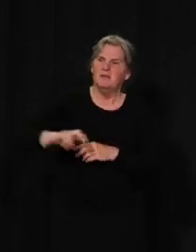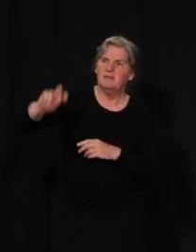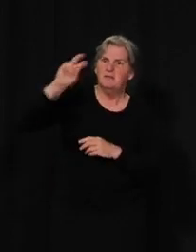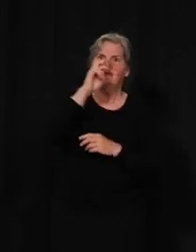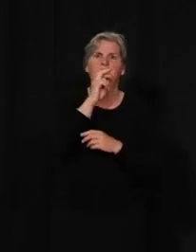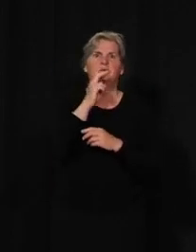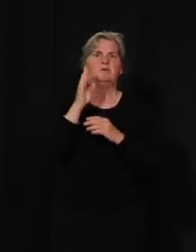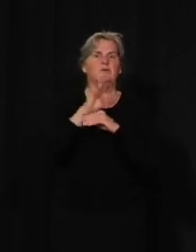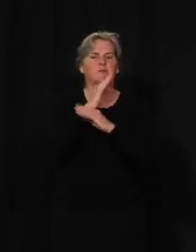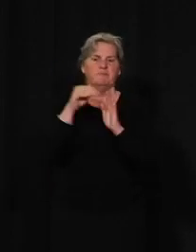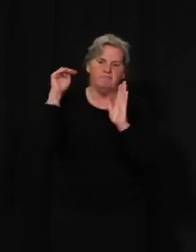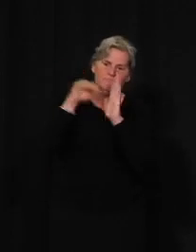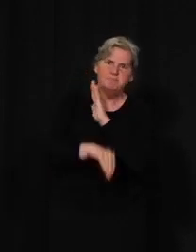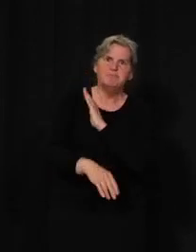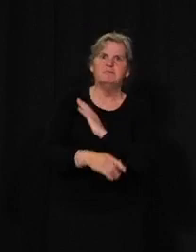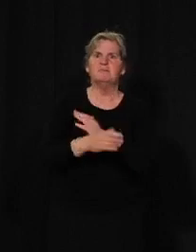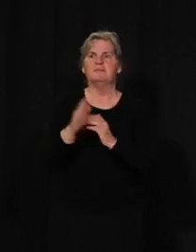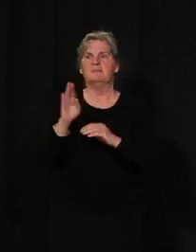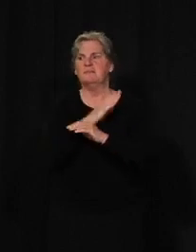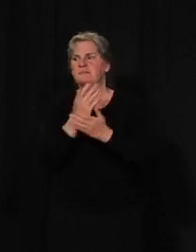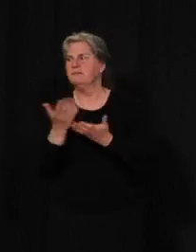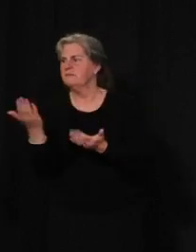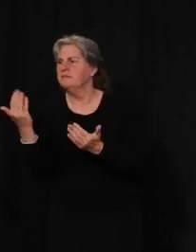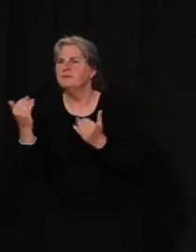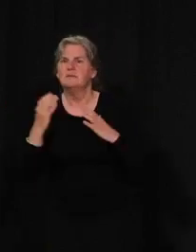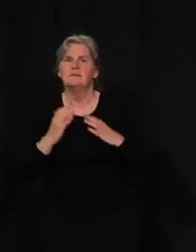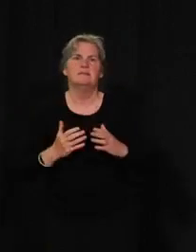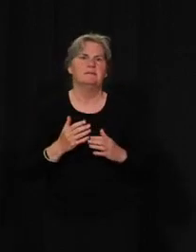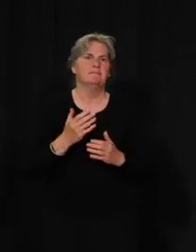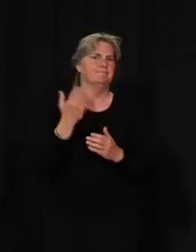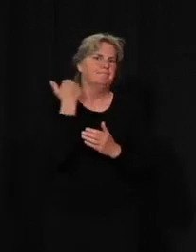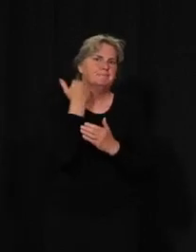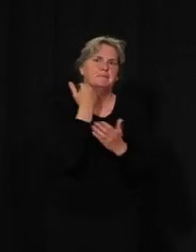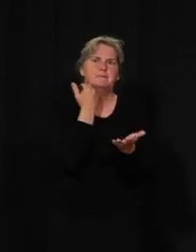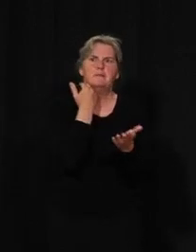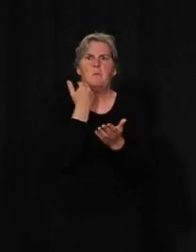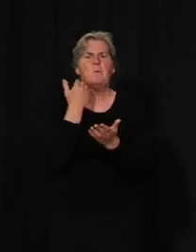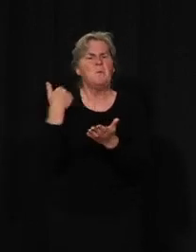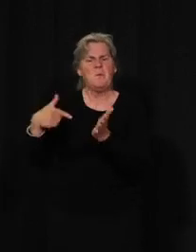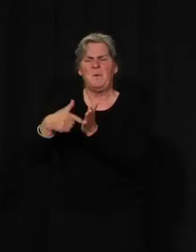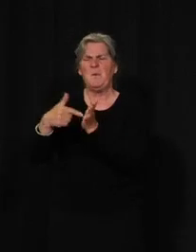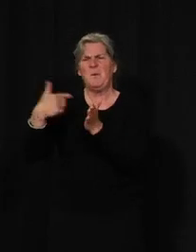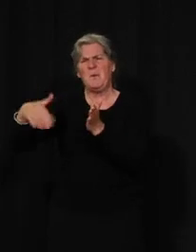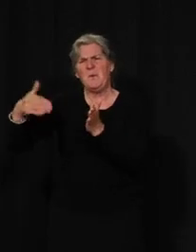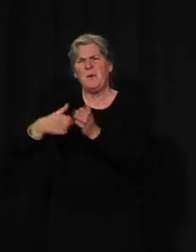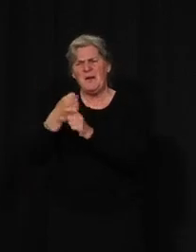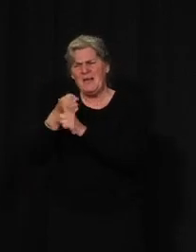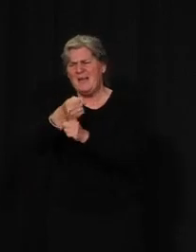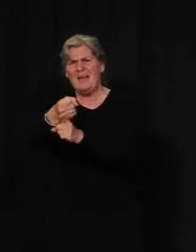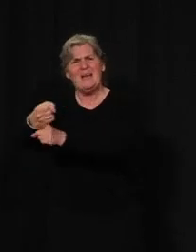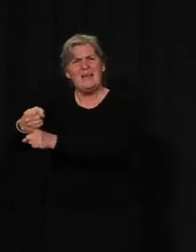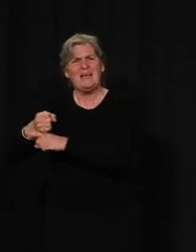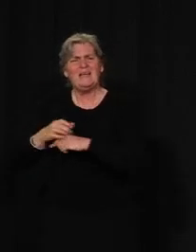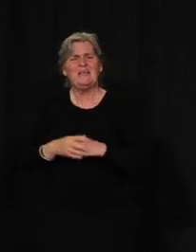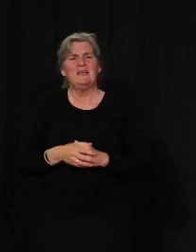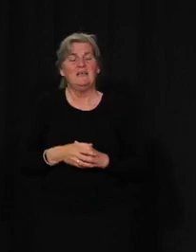dry, and businesses crying out r customers. These are all heavy costs to pa. The balance of risk has shifted,